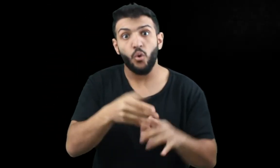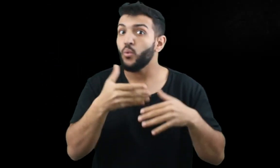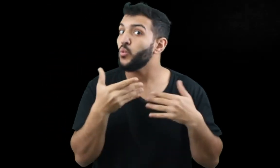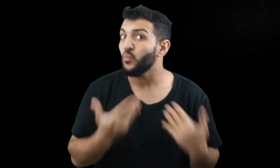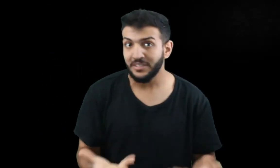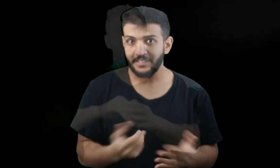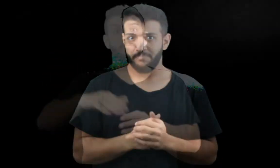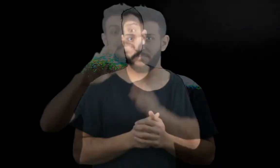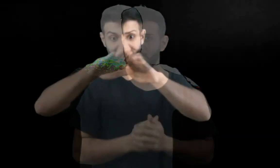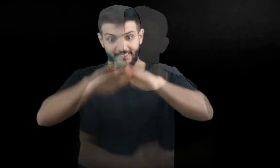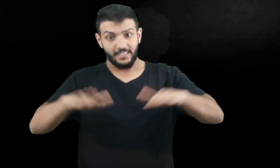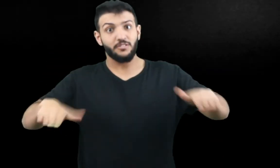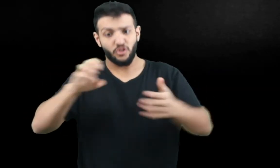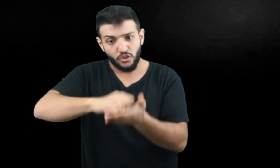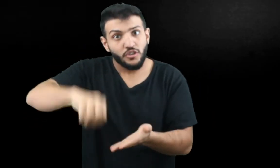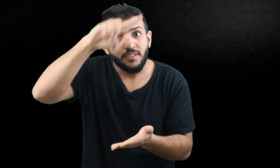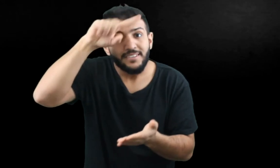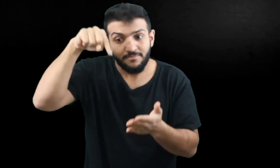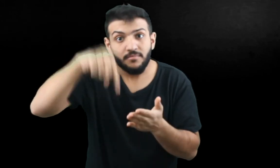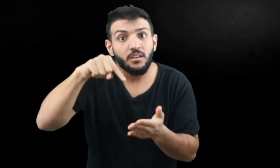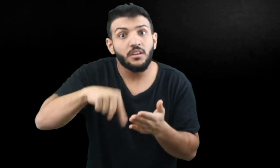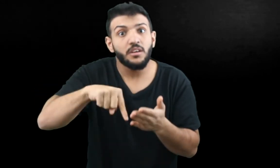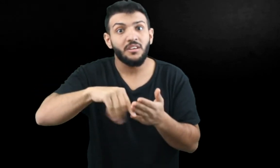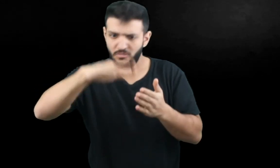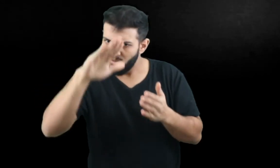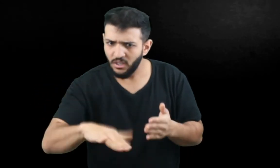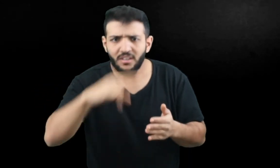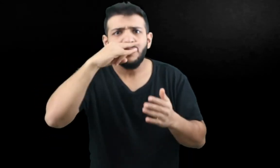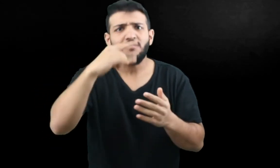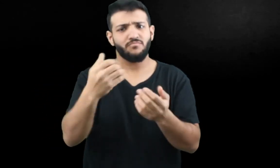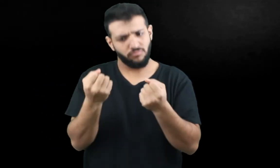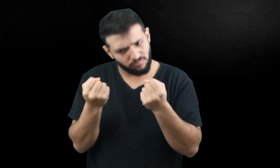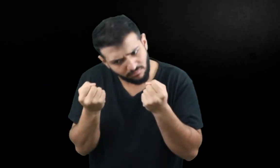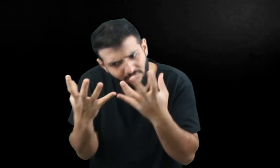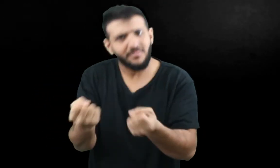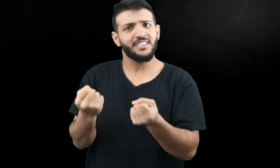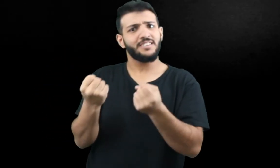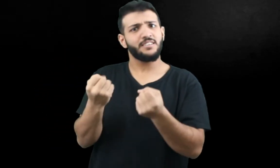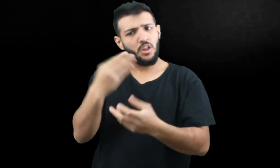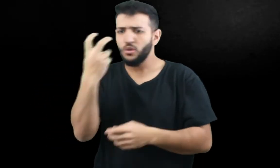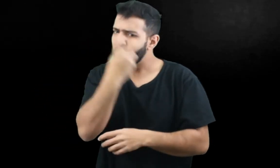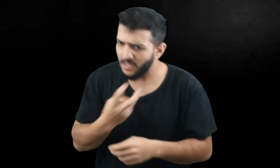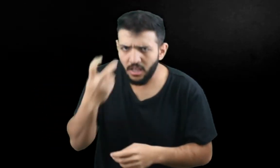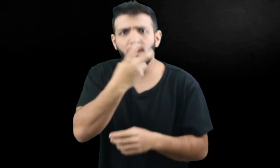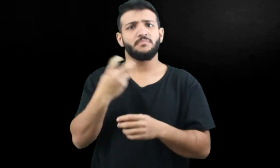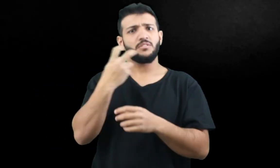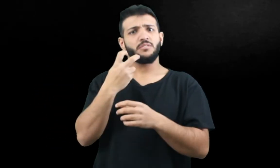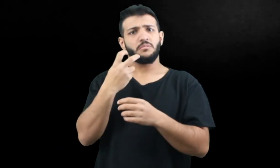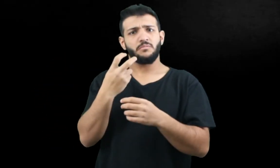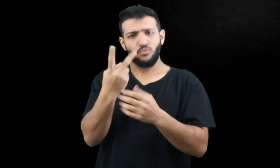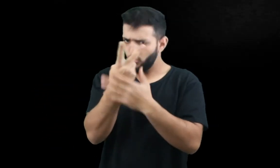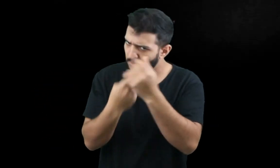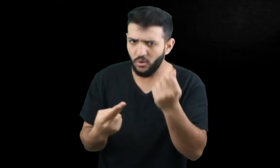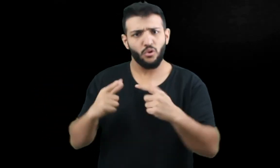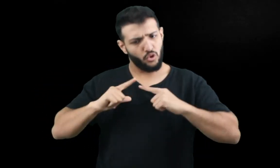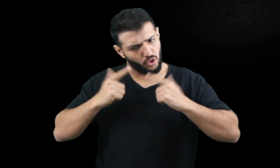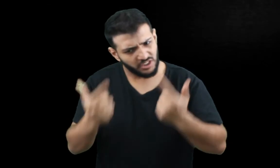The moral of the story is that deaf children need to learn sign language and speech early.